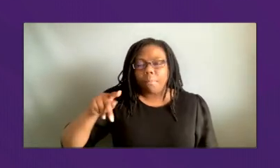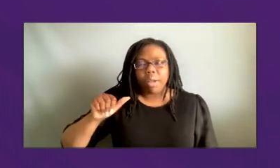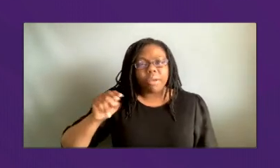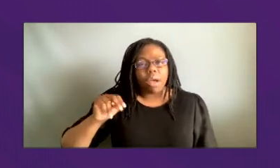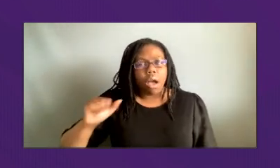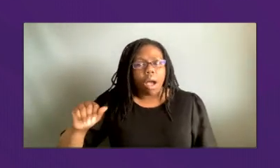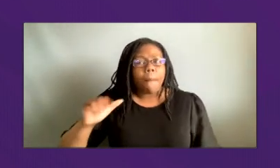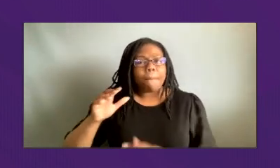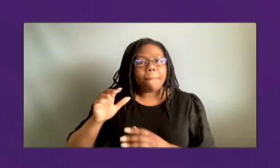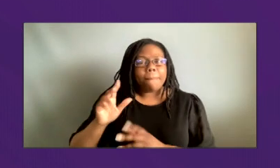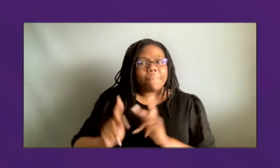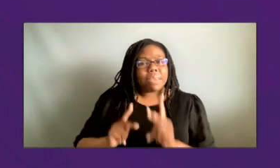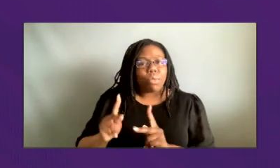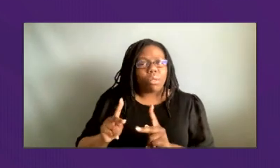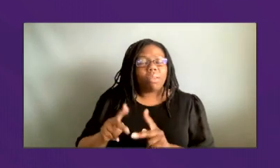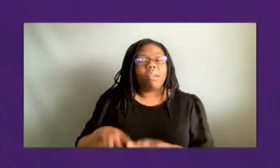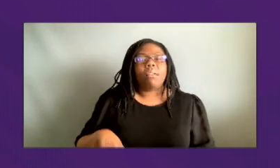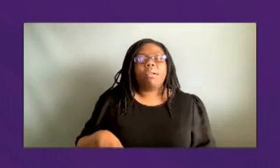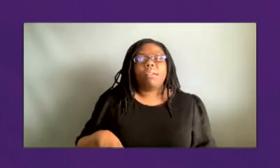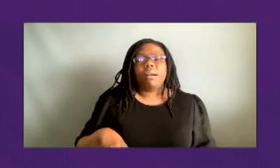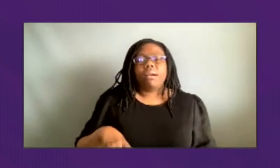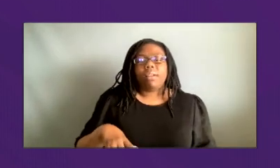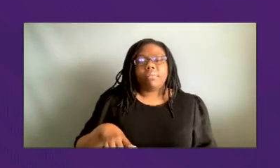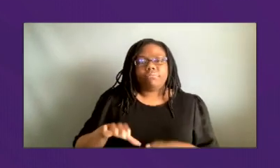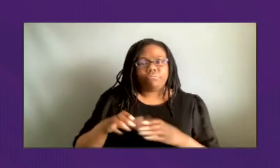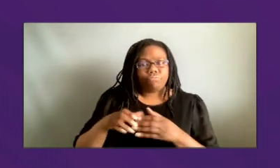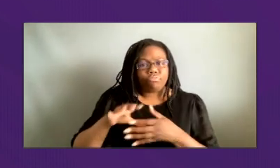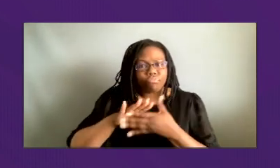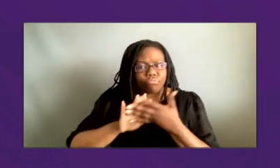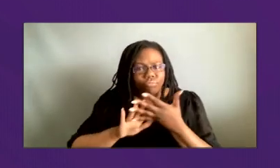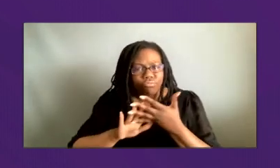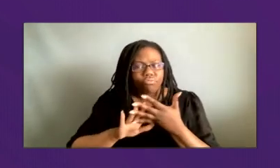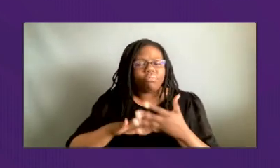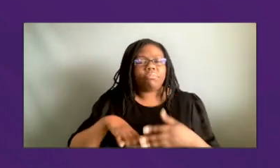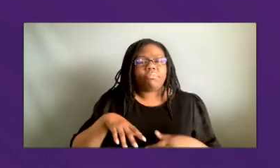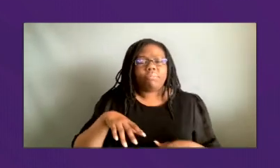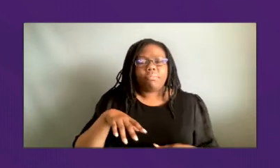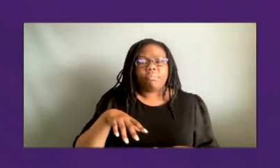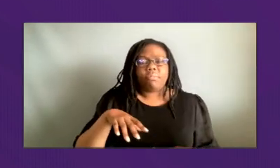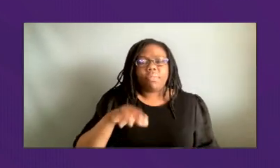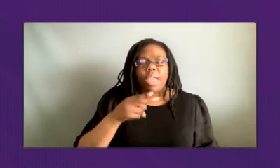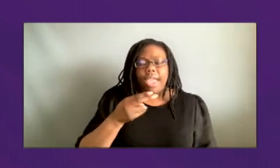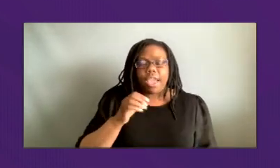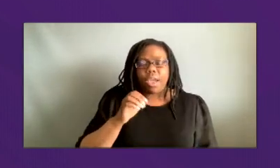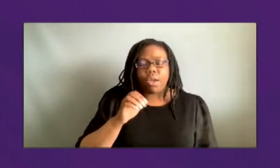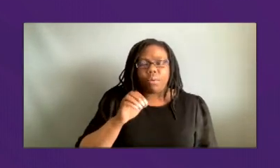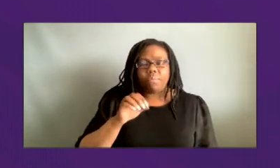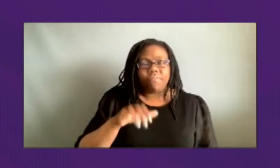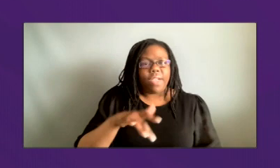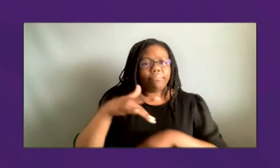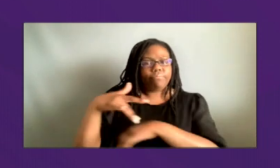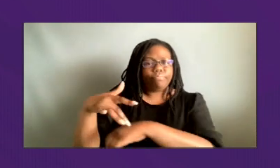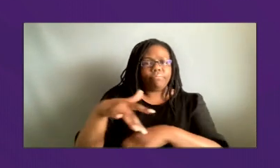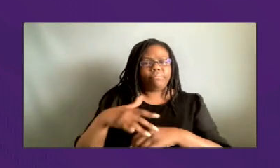Cape Cod, Aquinnah Gay Head on Martha's Vineyard, and Herring Pond in South Plymouth. Now that